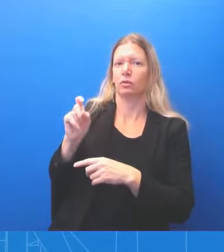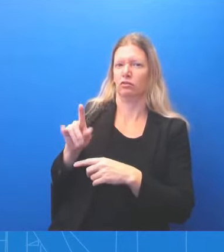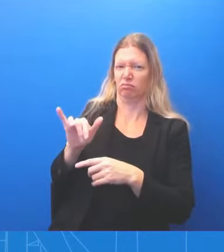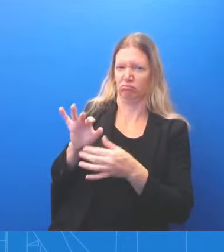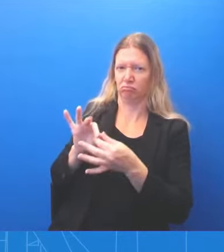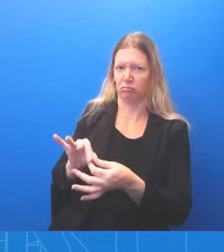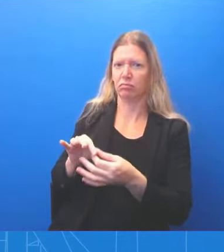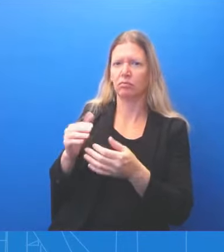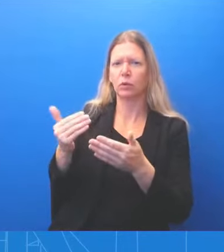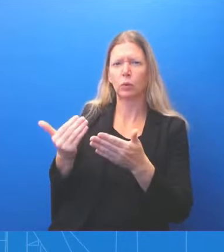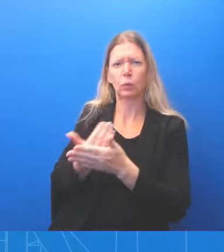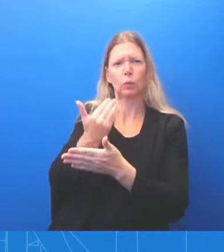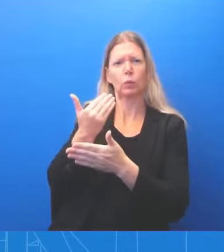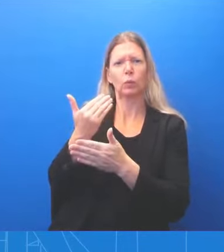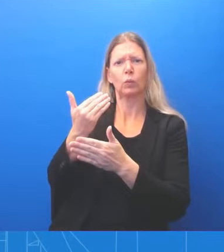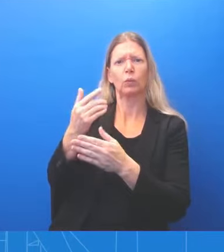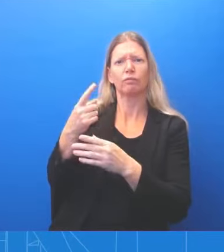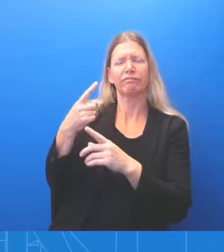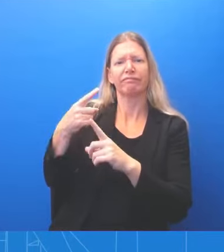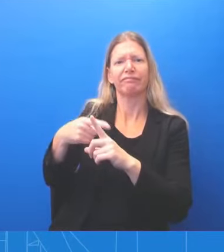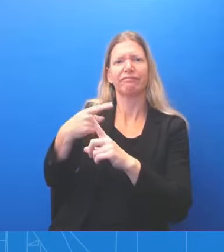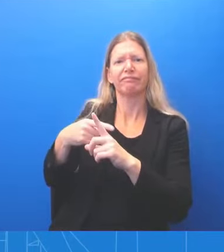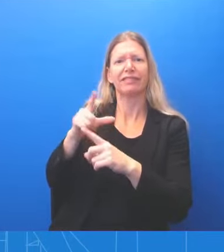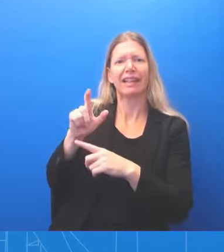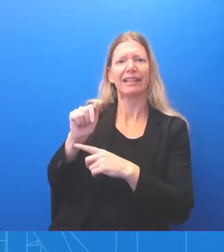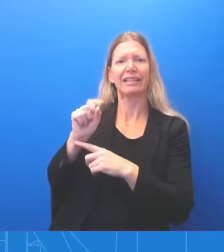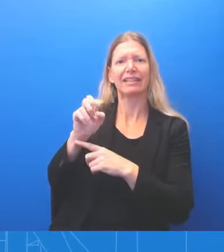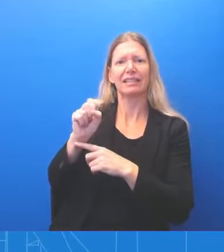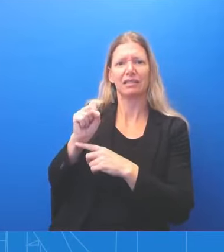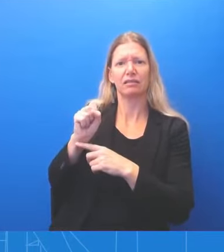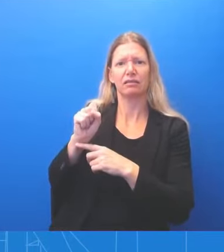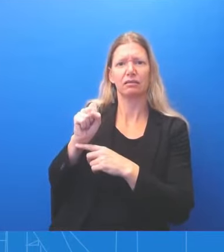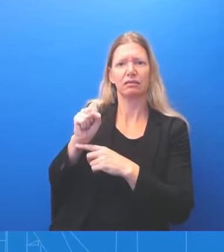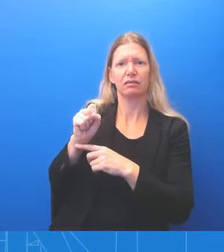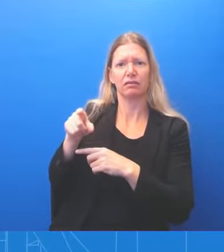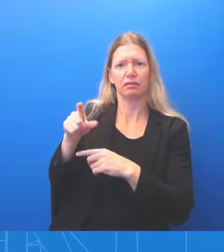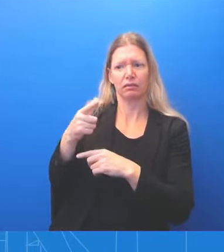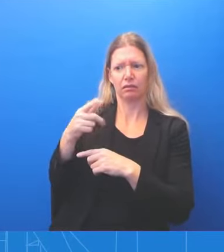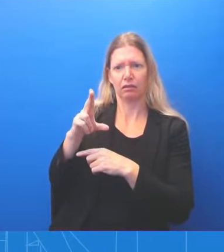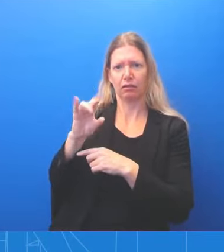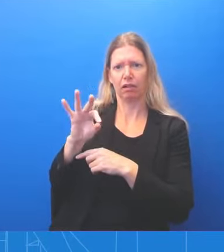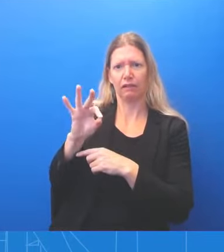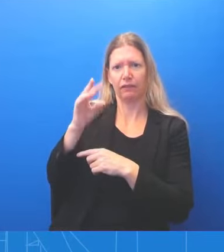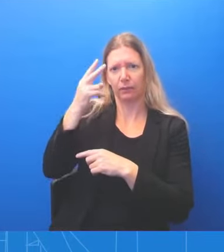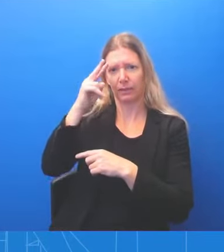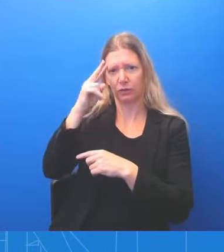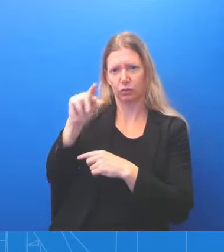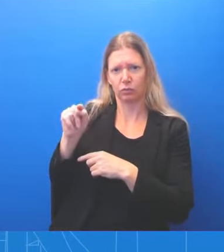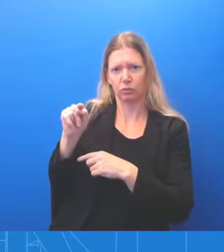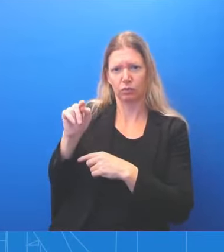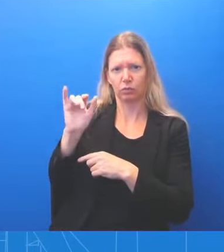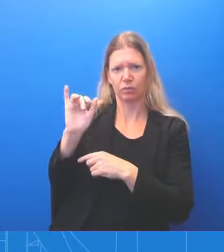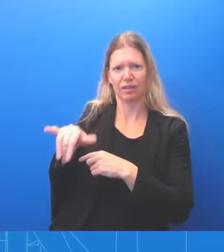But in those new leases, the administration has reduced the amount of acreage by 6 million acres to do that.